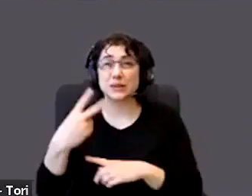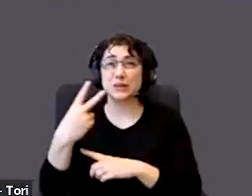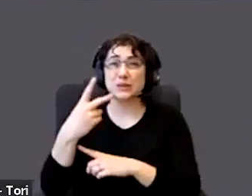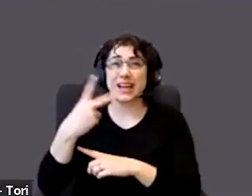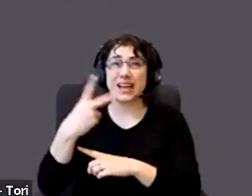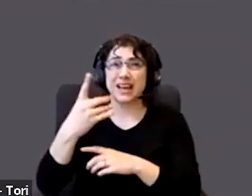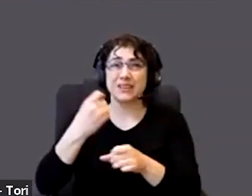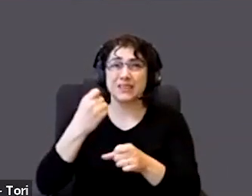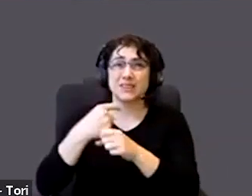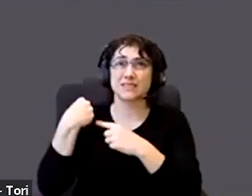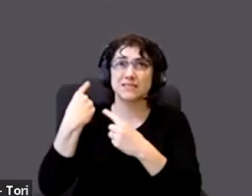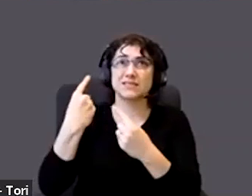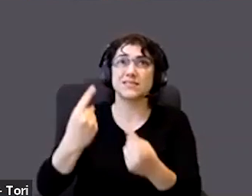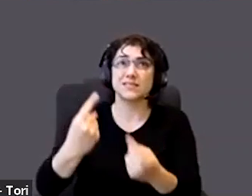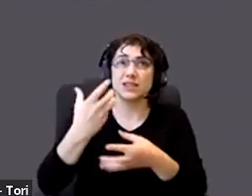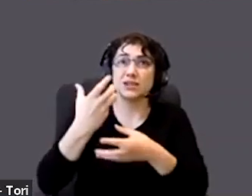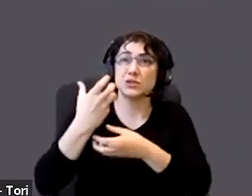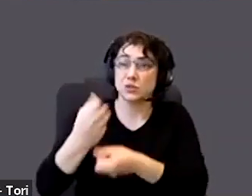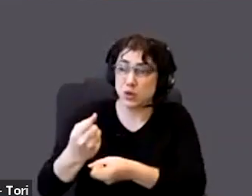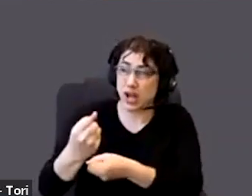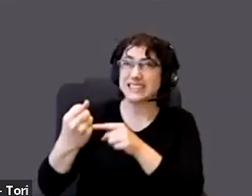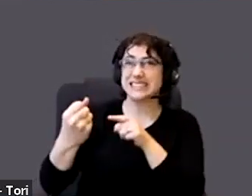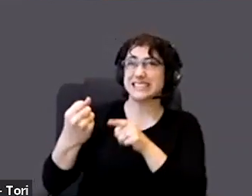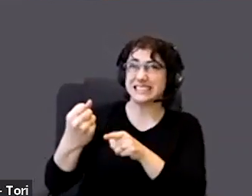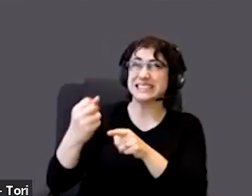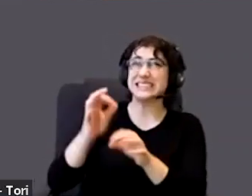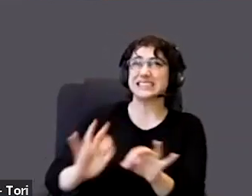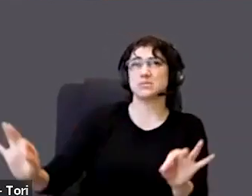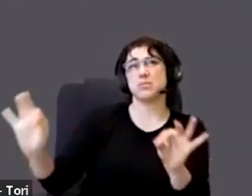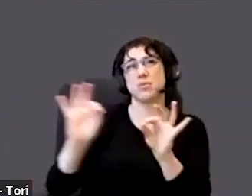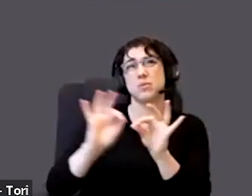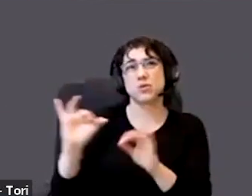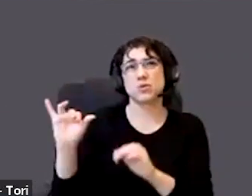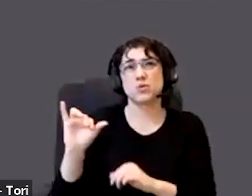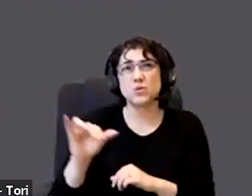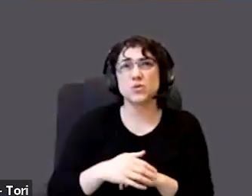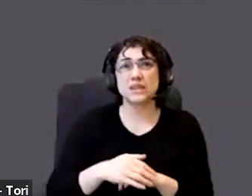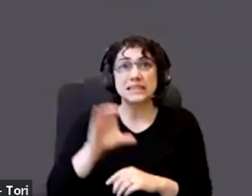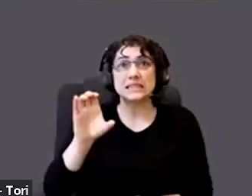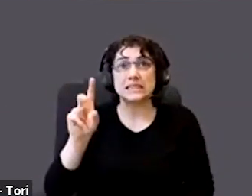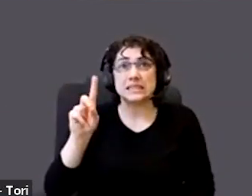how trust has also become an important component. And obviously the CDC needs to be trusted and to continue that.